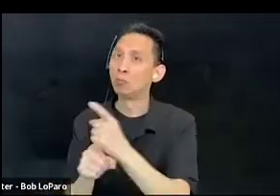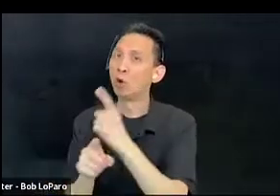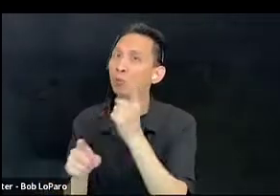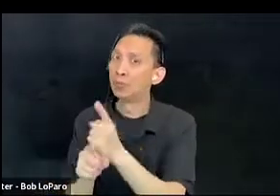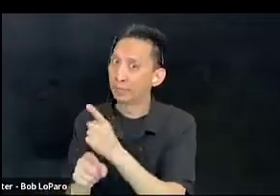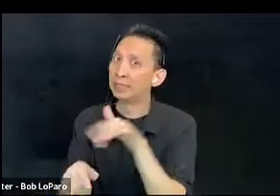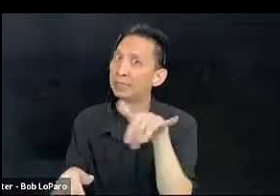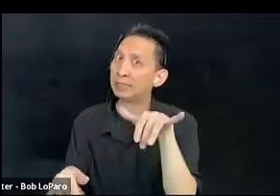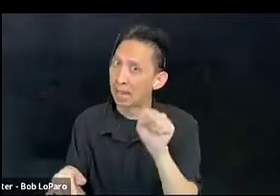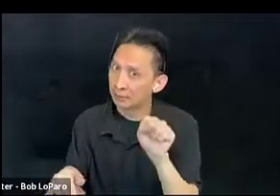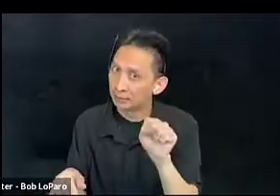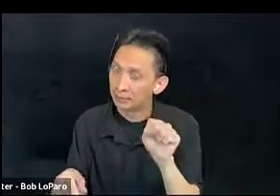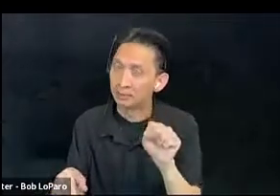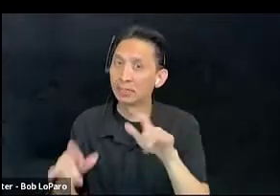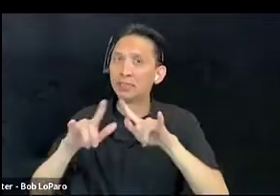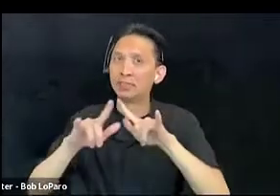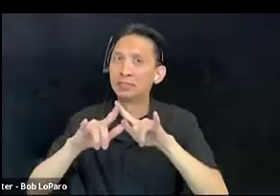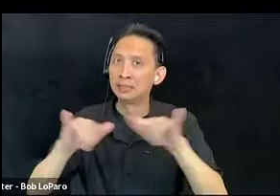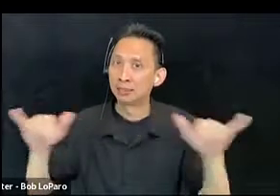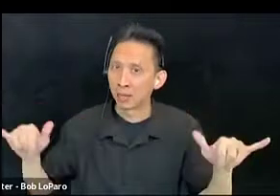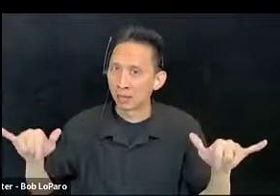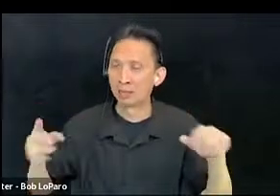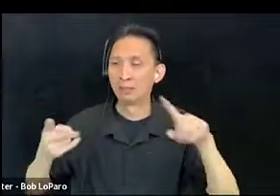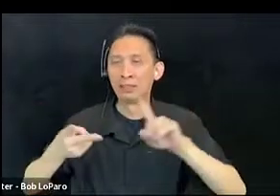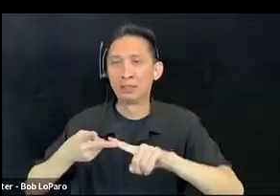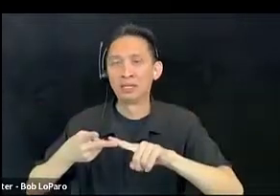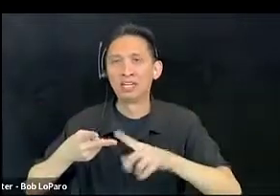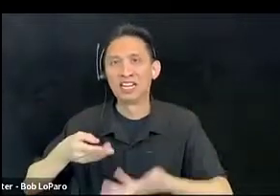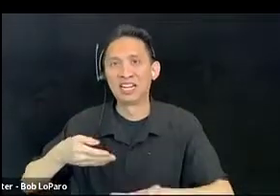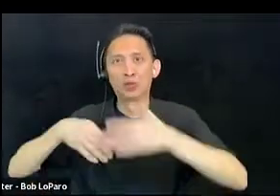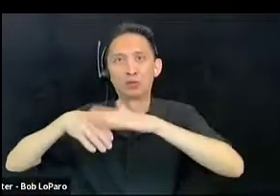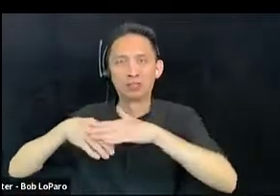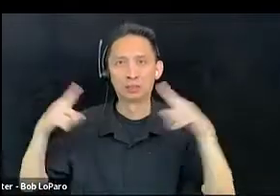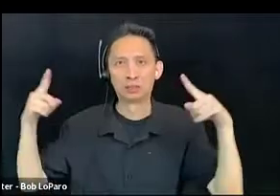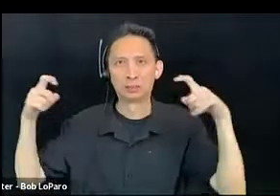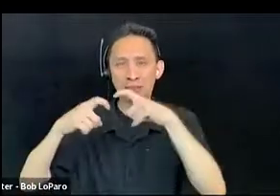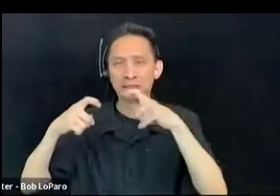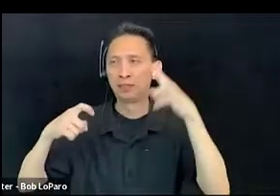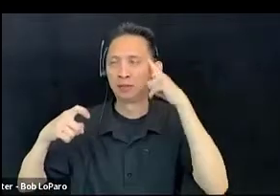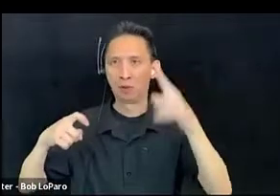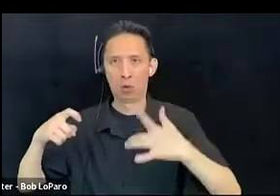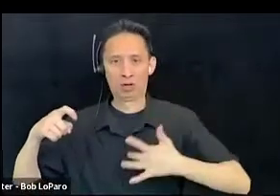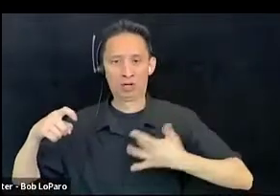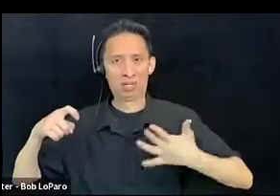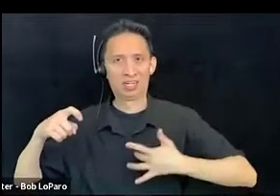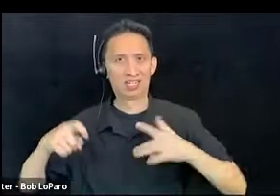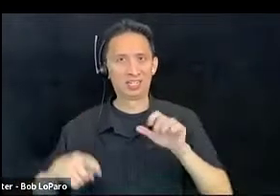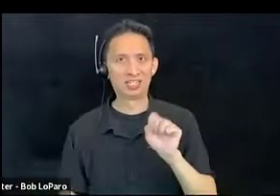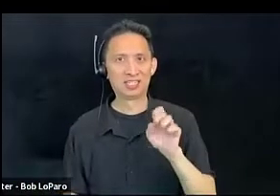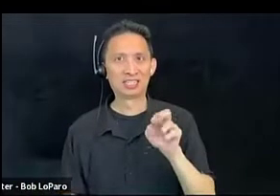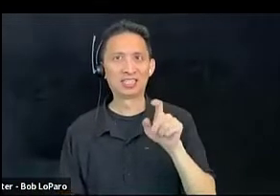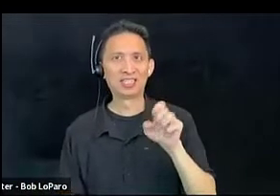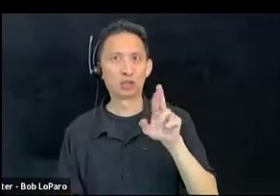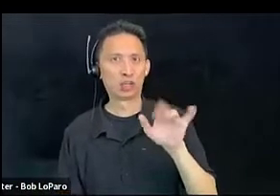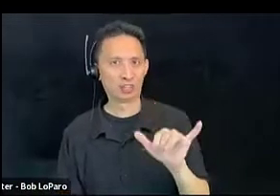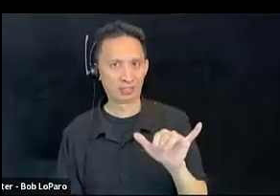but it does serve to increase the complexity for a student with CVI. Okay.